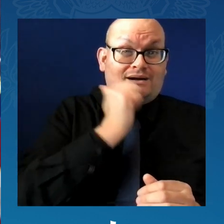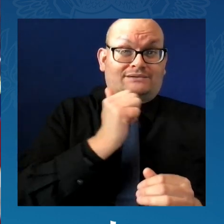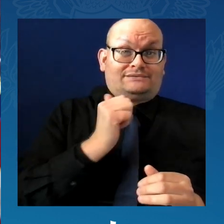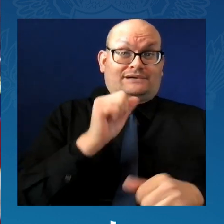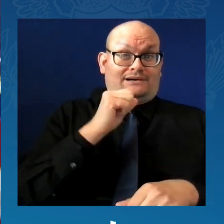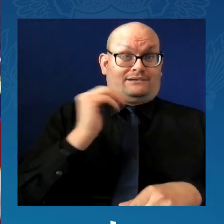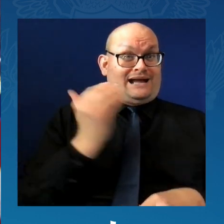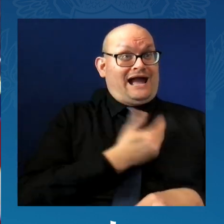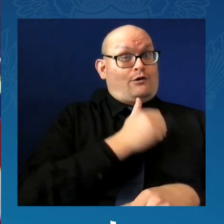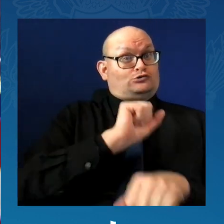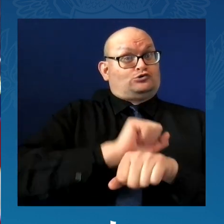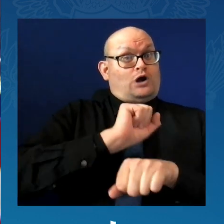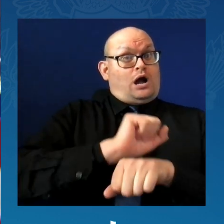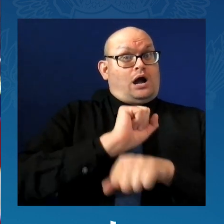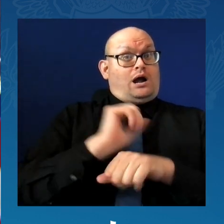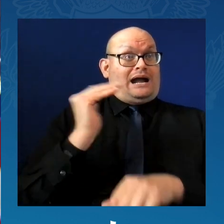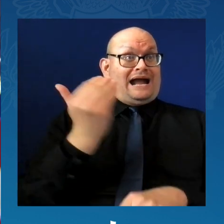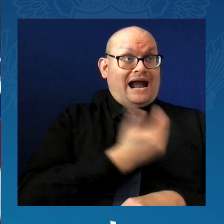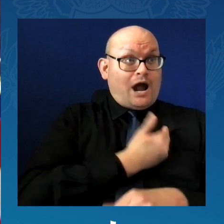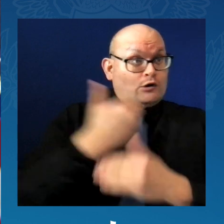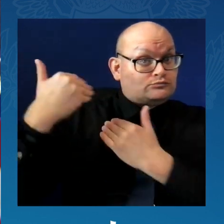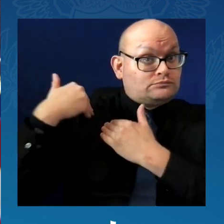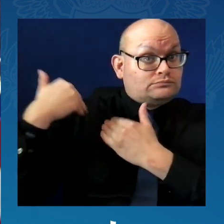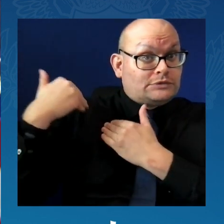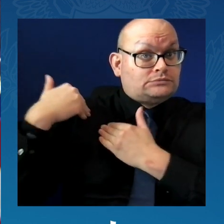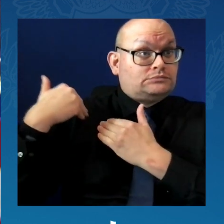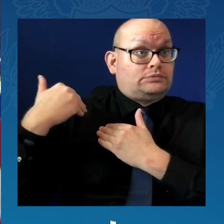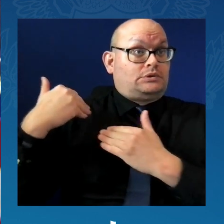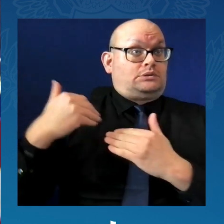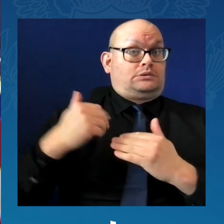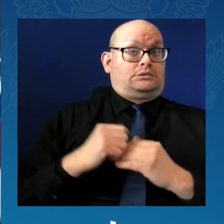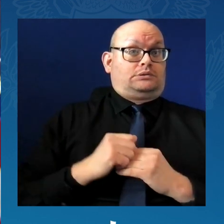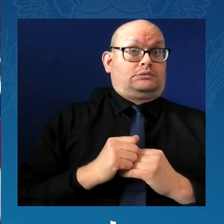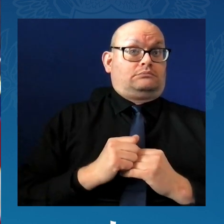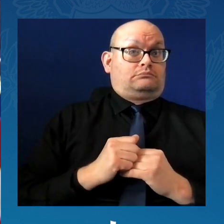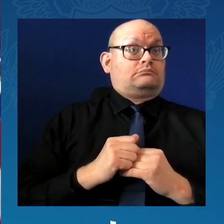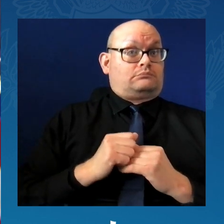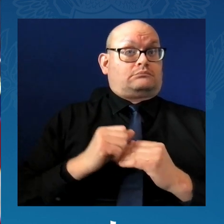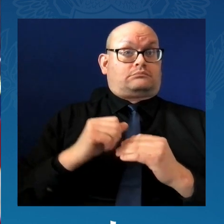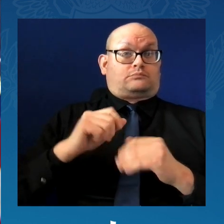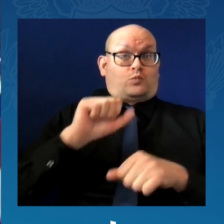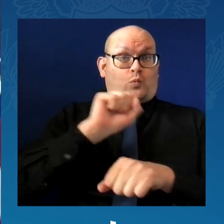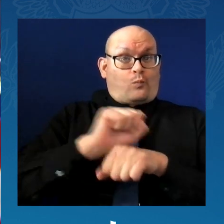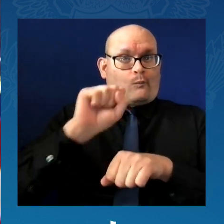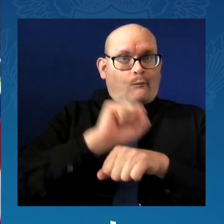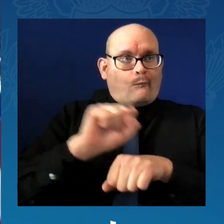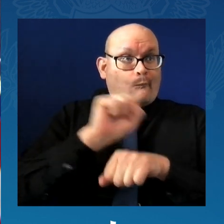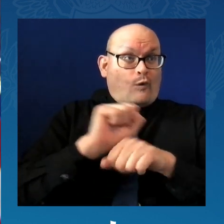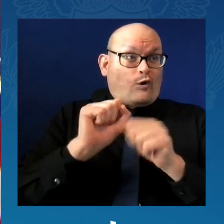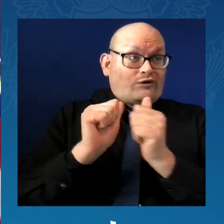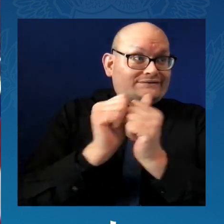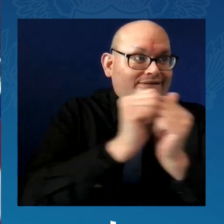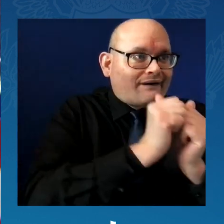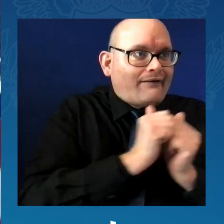dare I say, is to work together to guide humanity forward